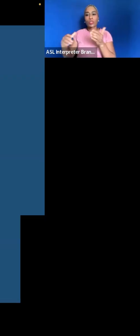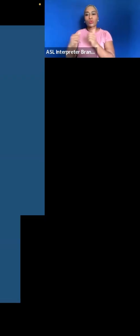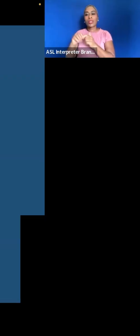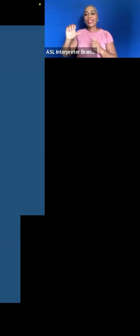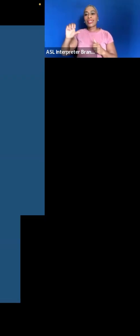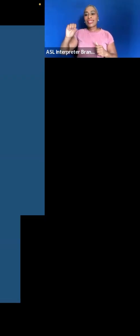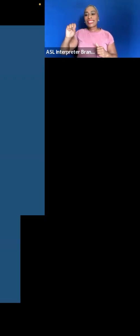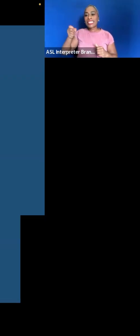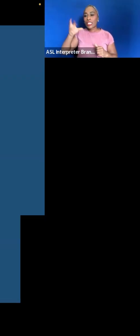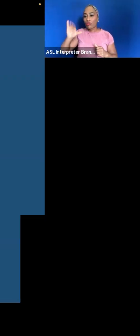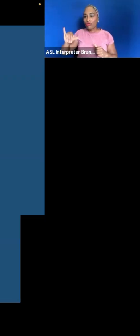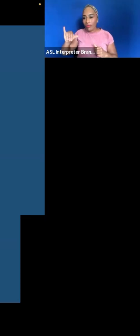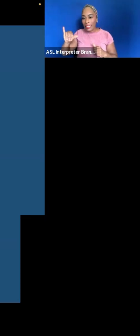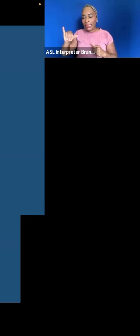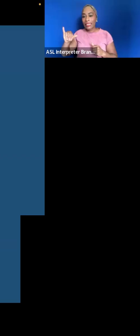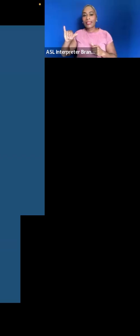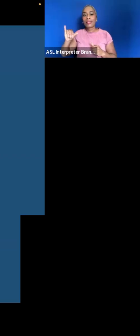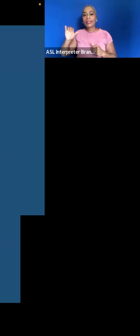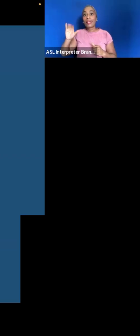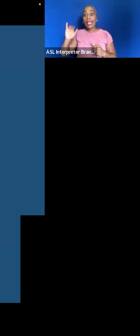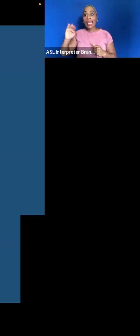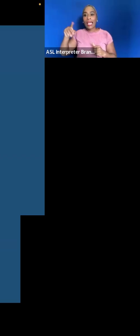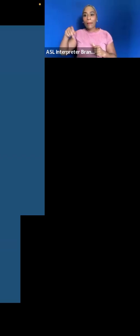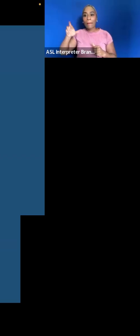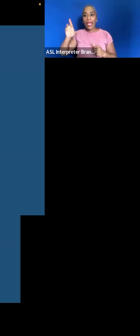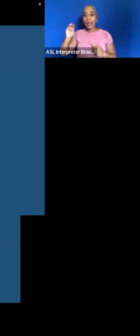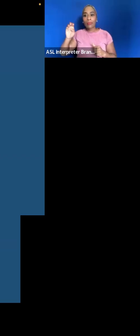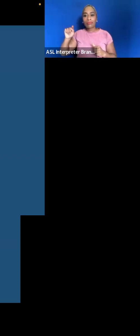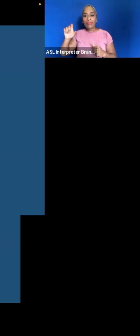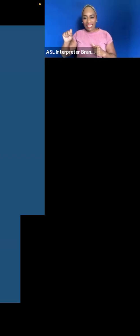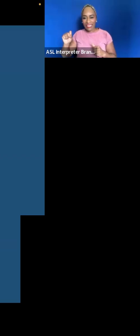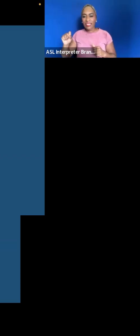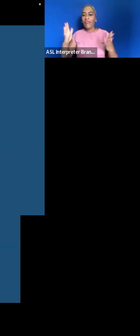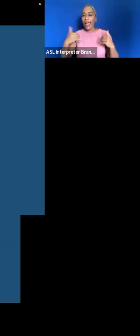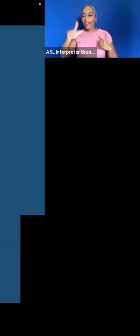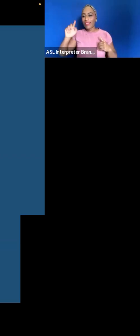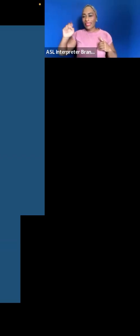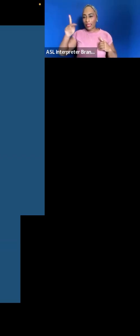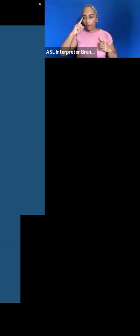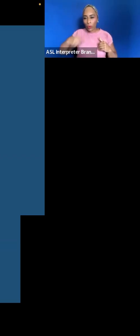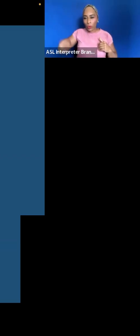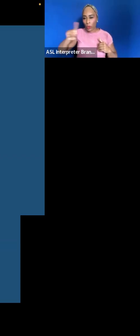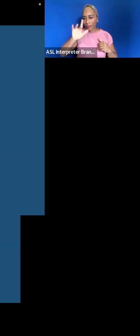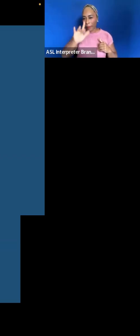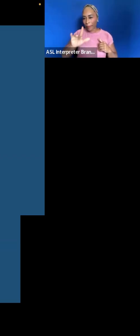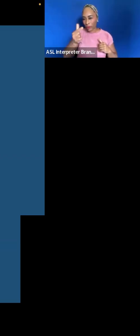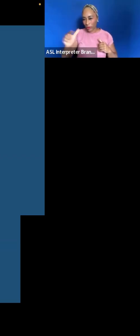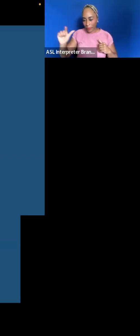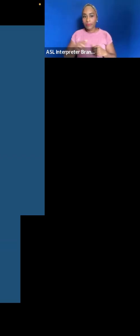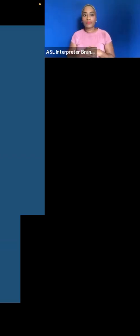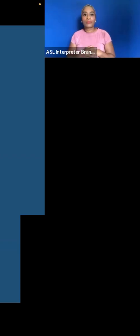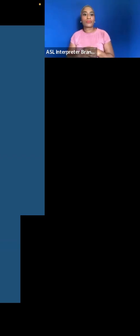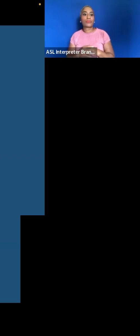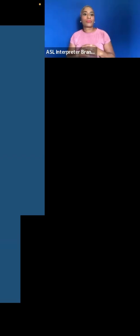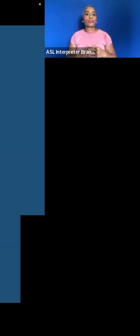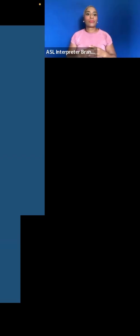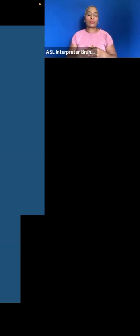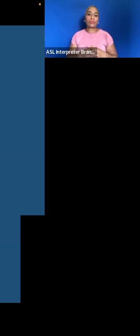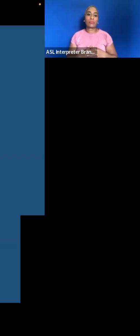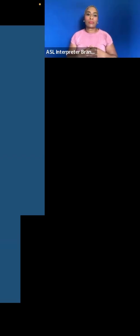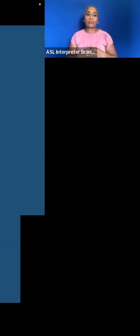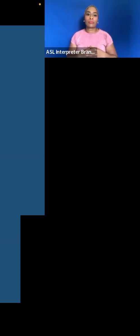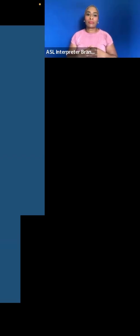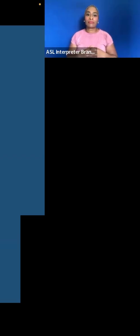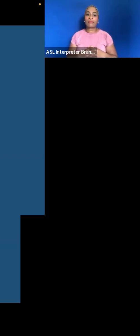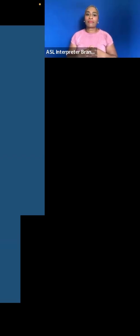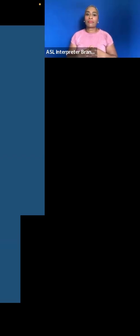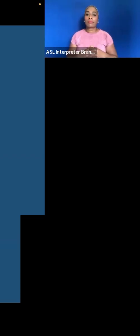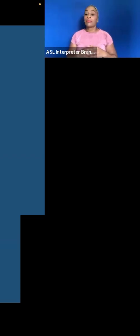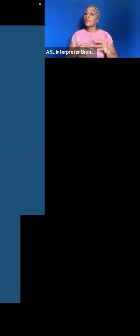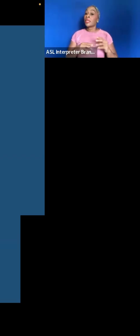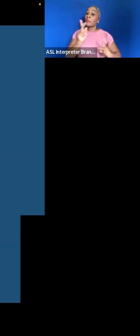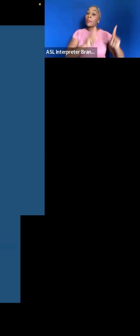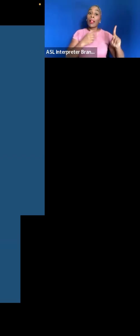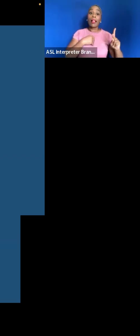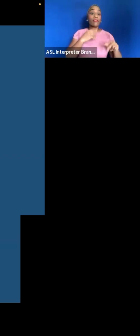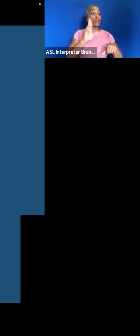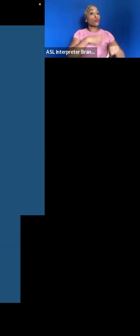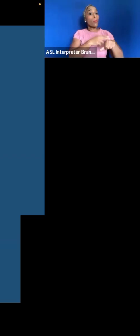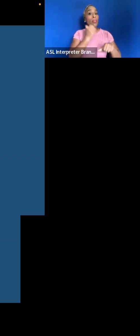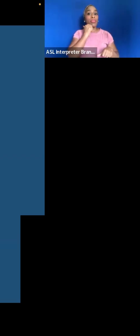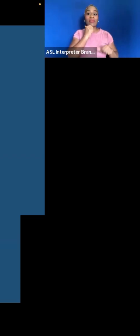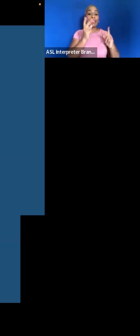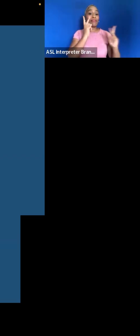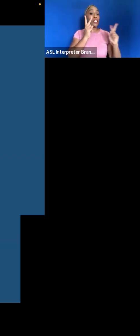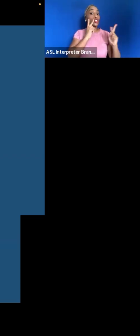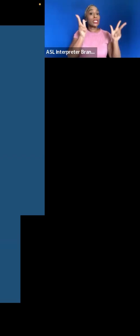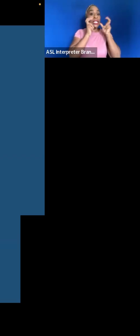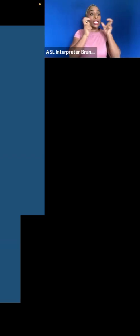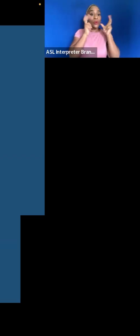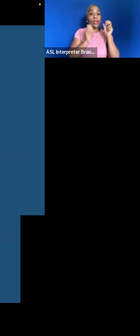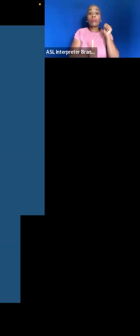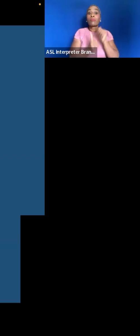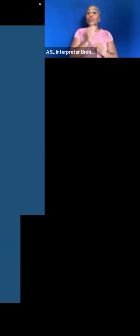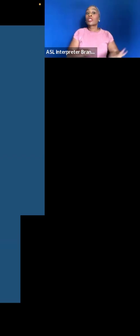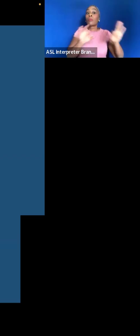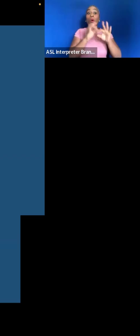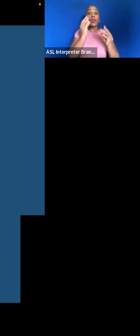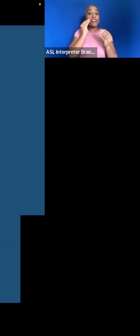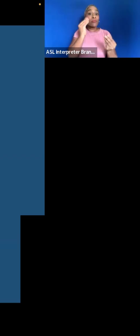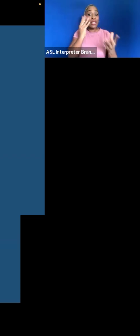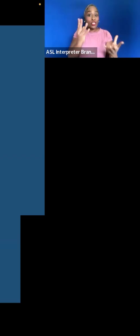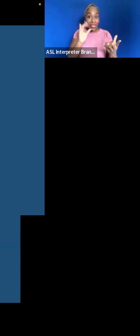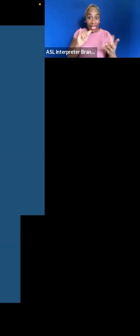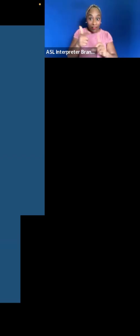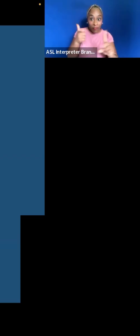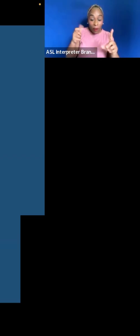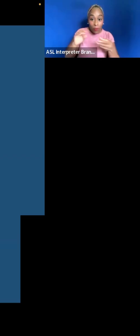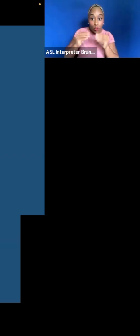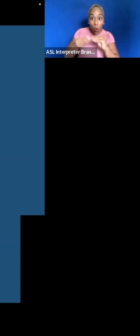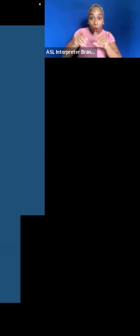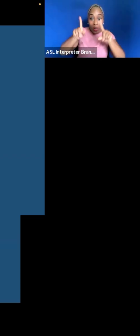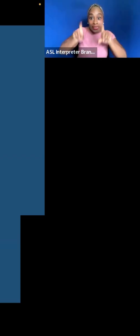And I've linked that in a hyperlink here that basically the quote from this guidance document says, often, just as with people with normal hearing and vision, the most important information does not come from just the scores alone.